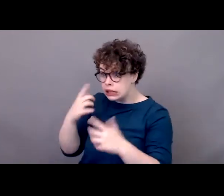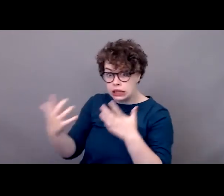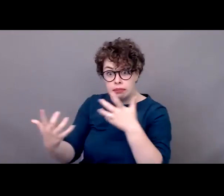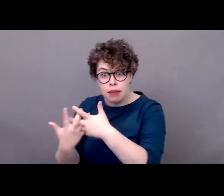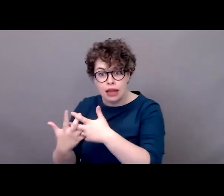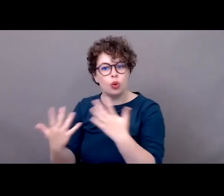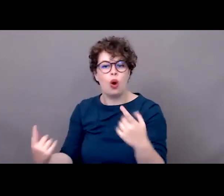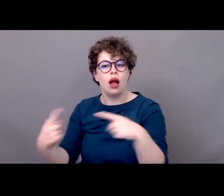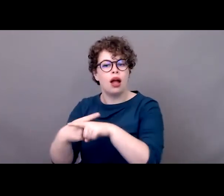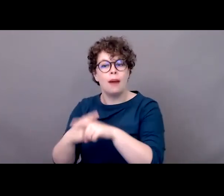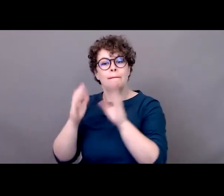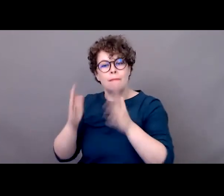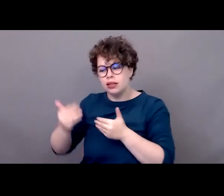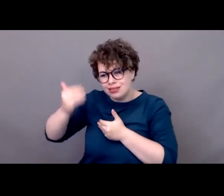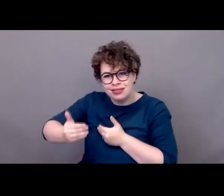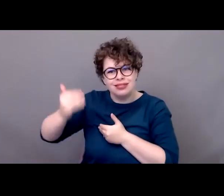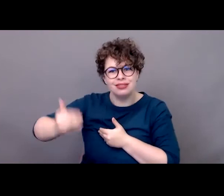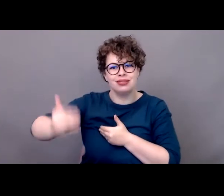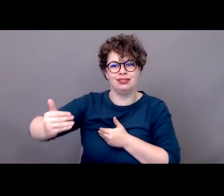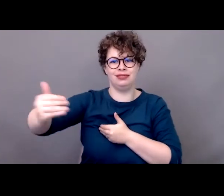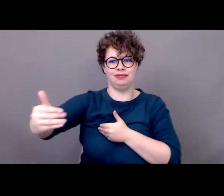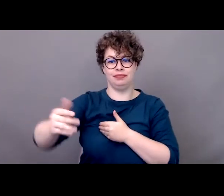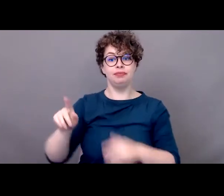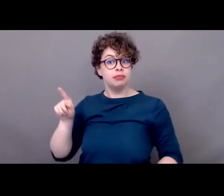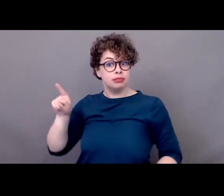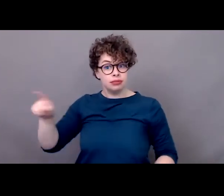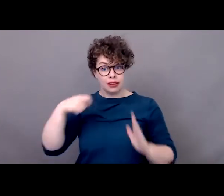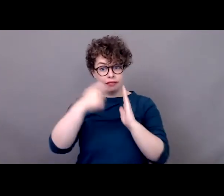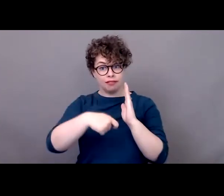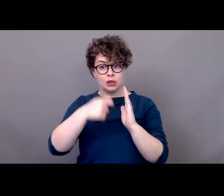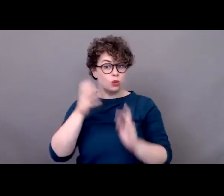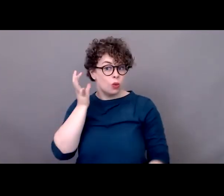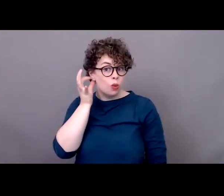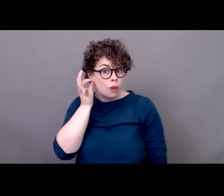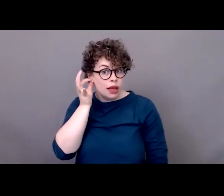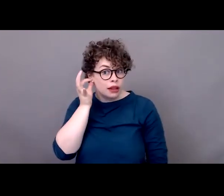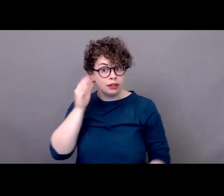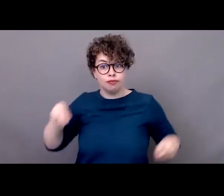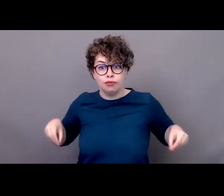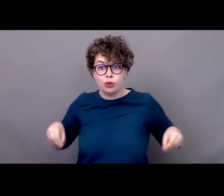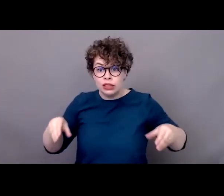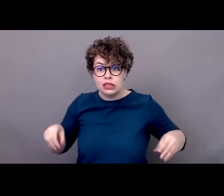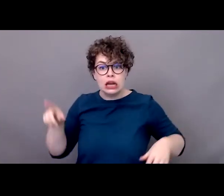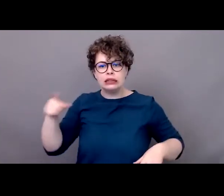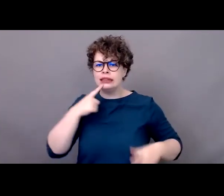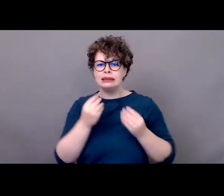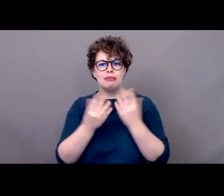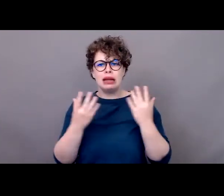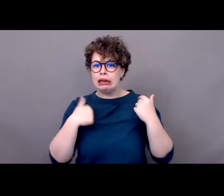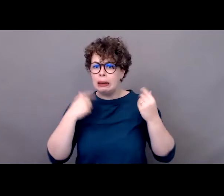So, as an example, in the video, we saw that the woman faced lots of issues around poverty. And so,